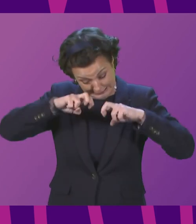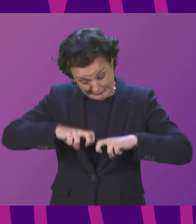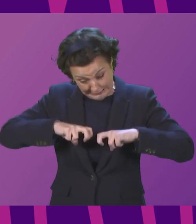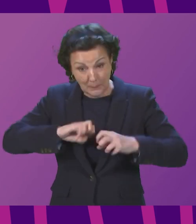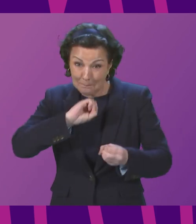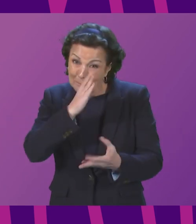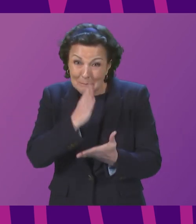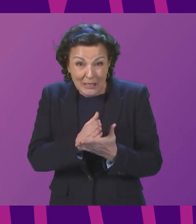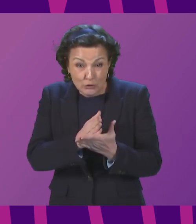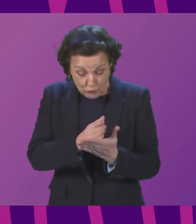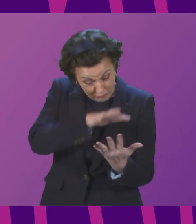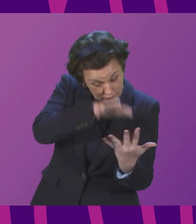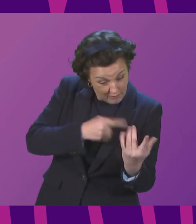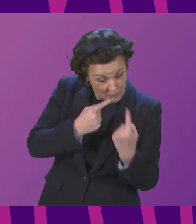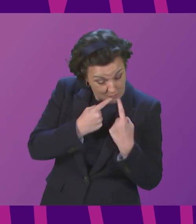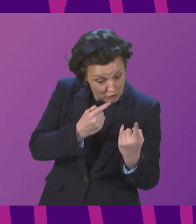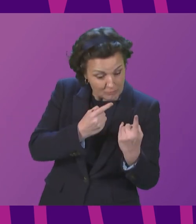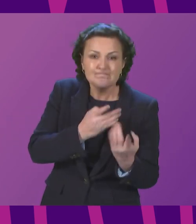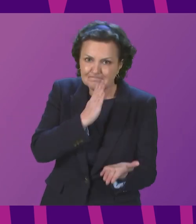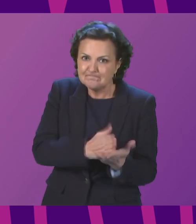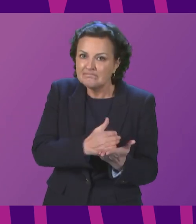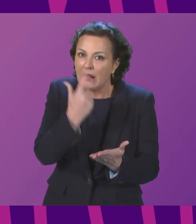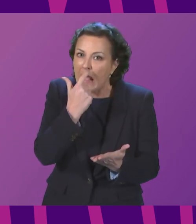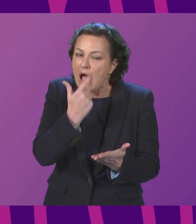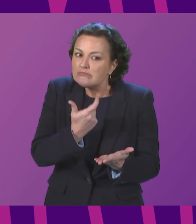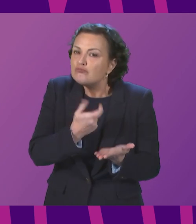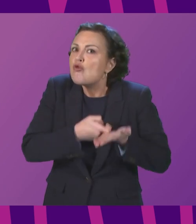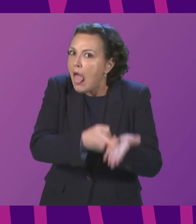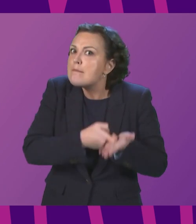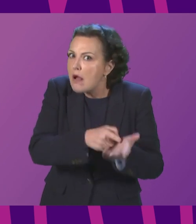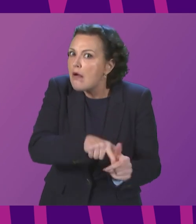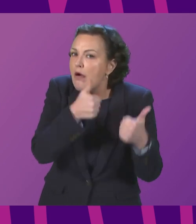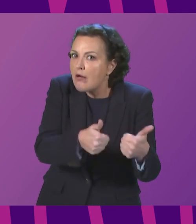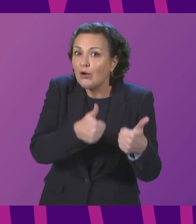Public Health Scotland previously published data on that aspect, with regard to previous